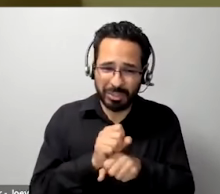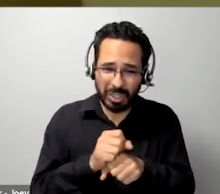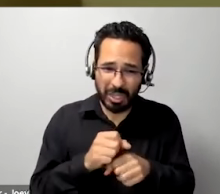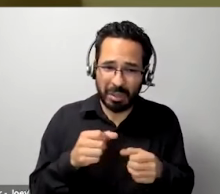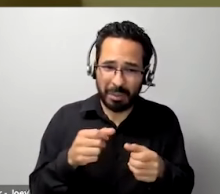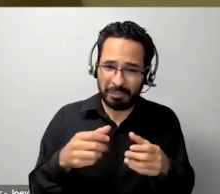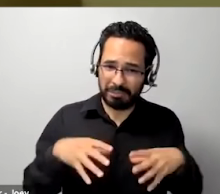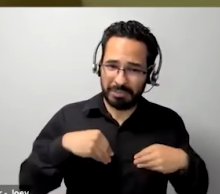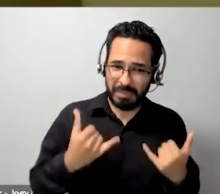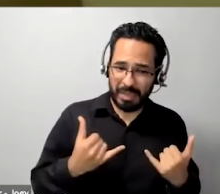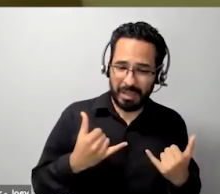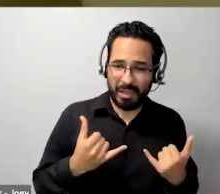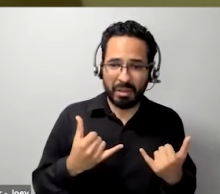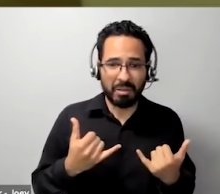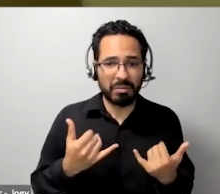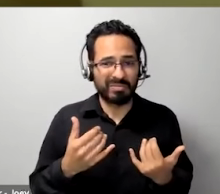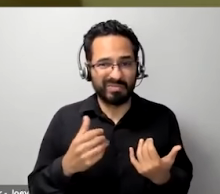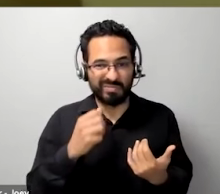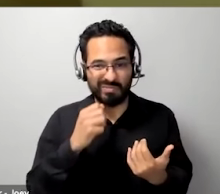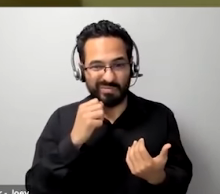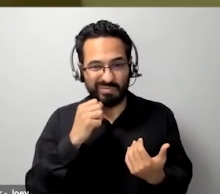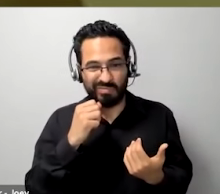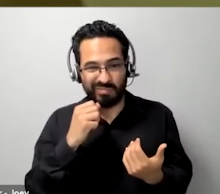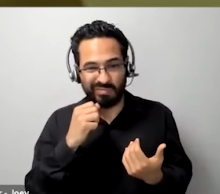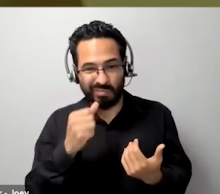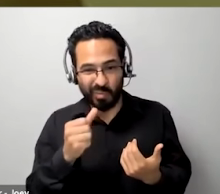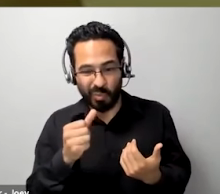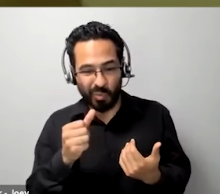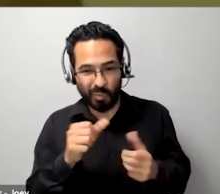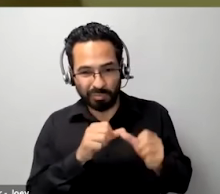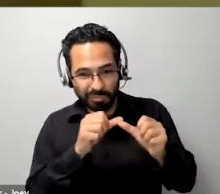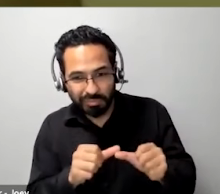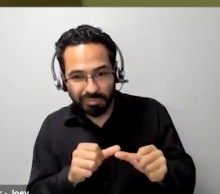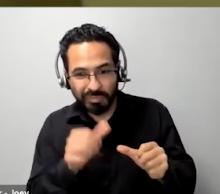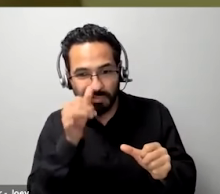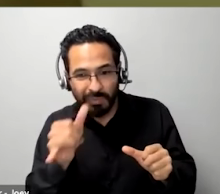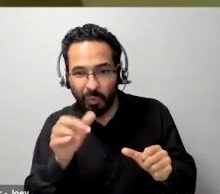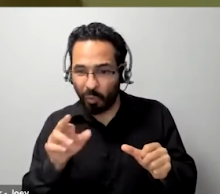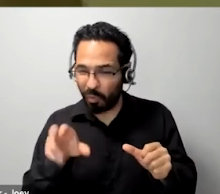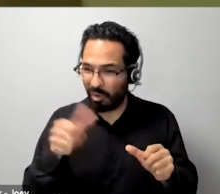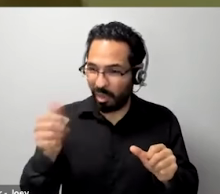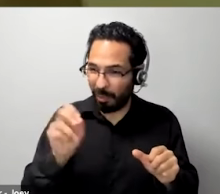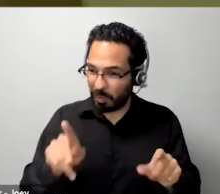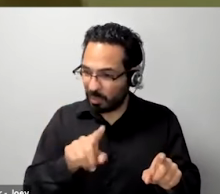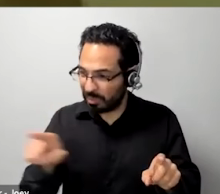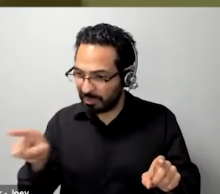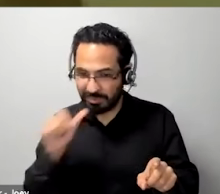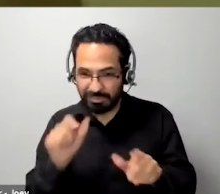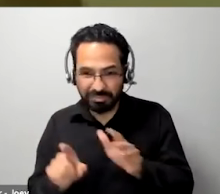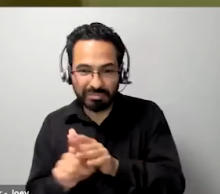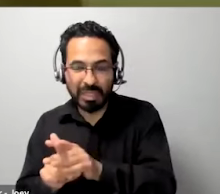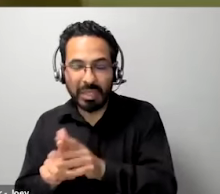maybe a year time, you're not gonna be in that job or another opportunity to pop itself up. So if you have the accessibility drive in you,